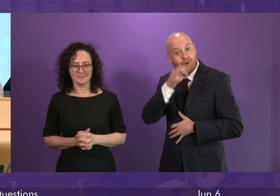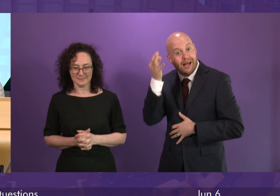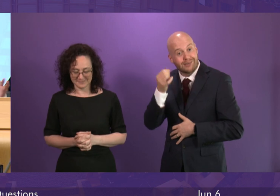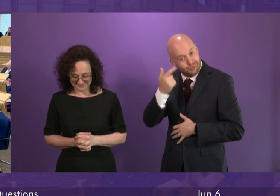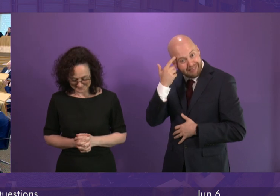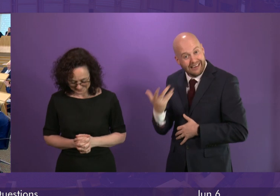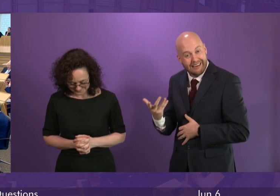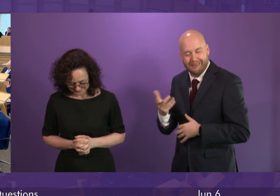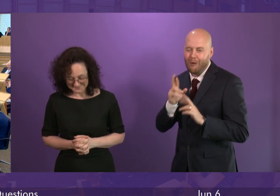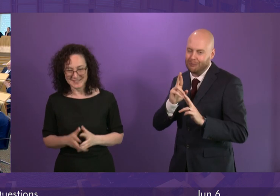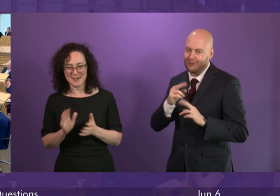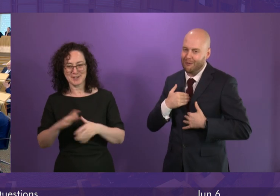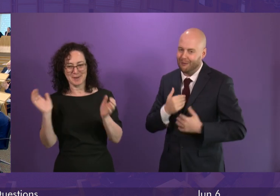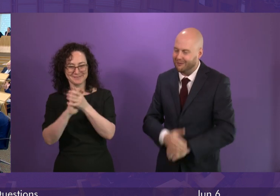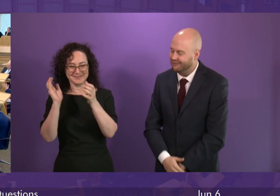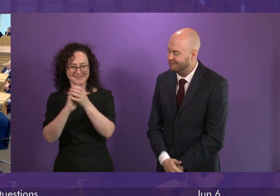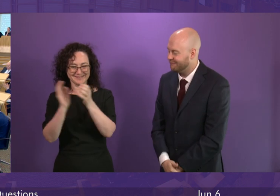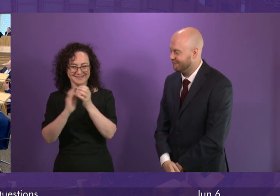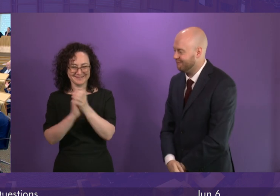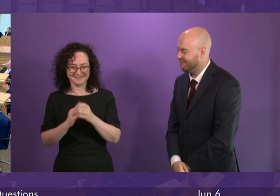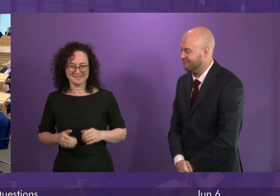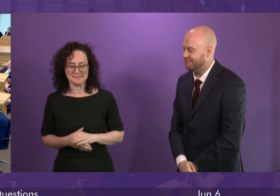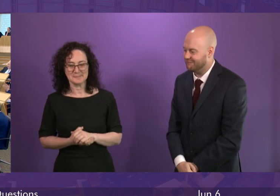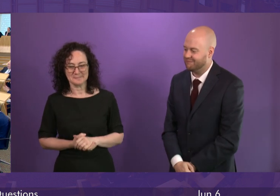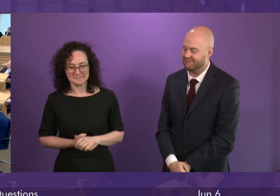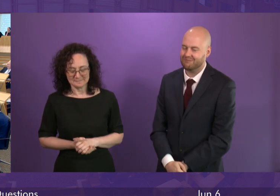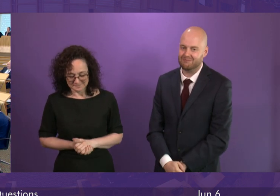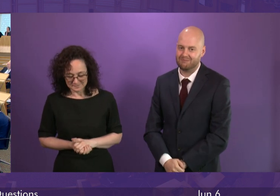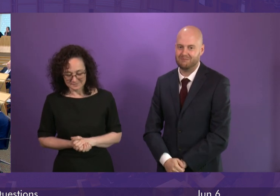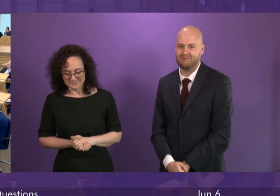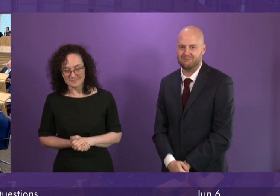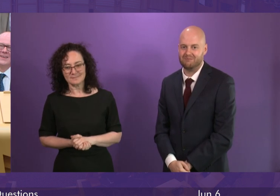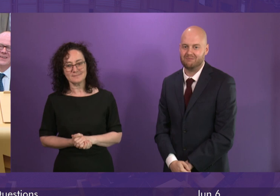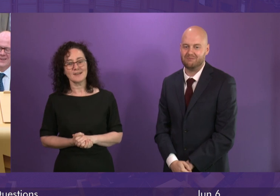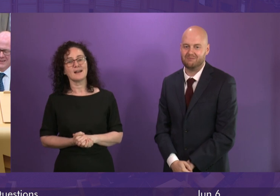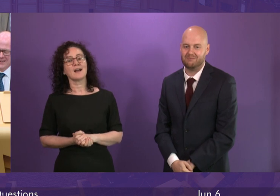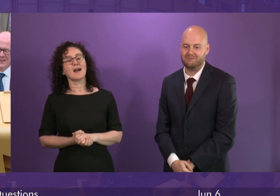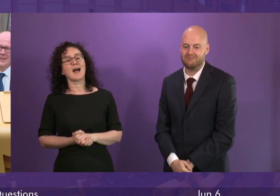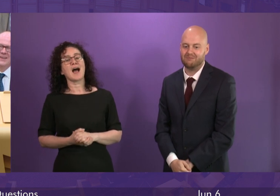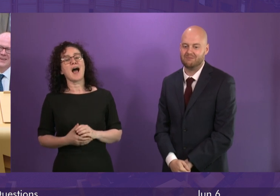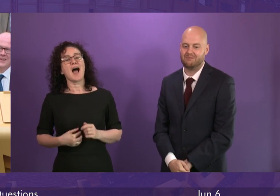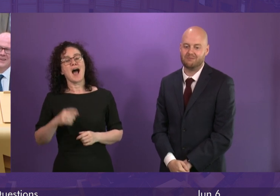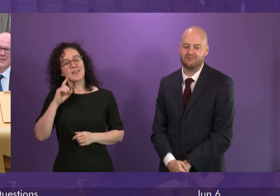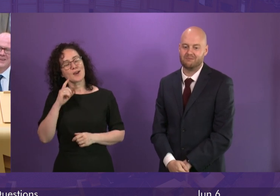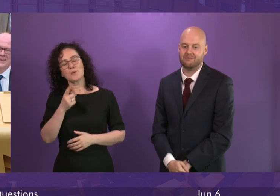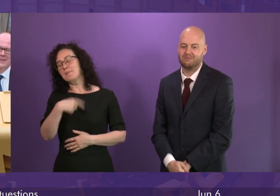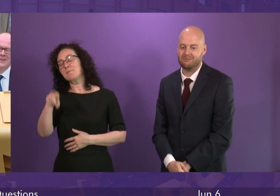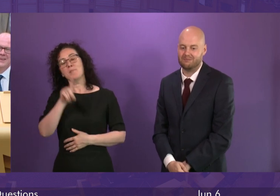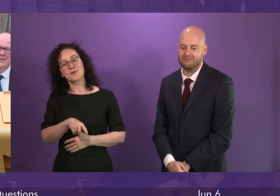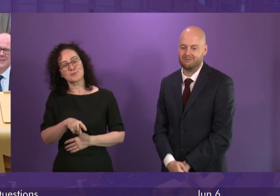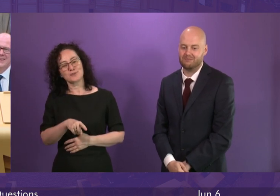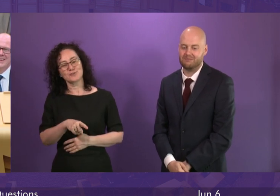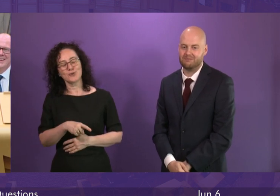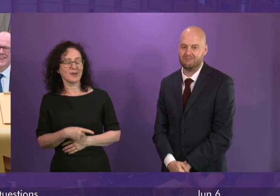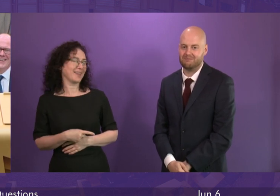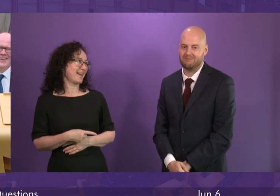proud? John Swinney: It would be impossible for me to steal the thunder of Kenneth Gibson